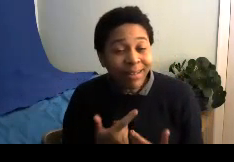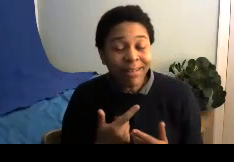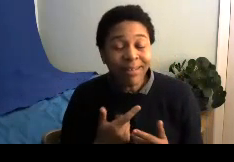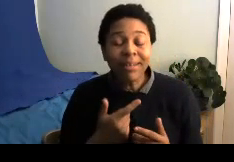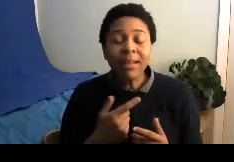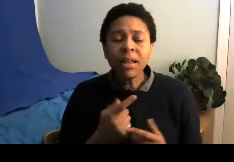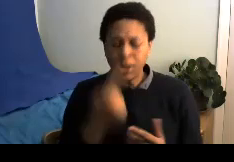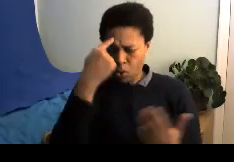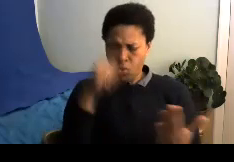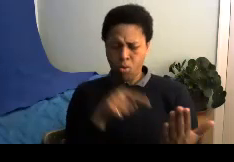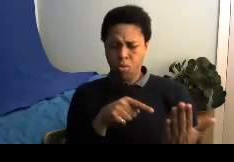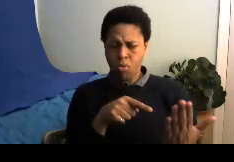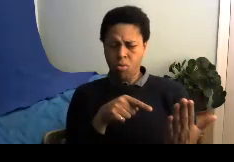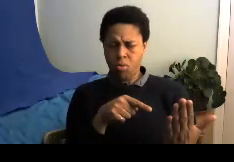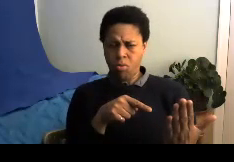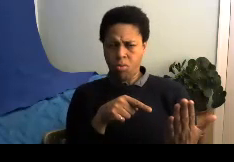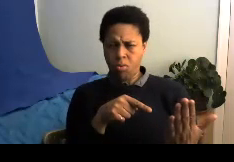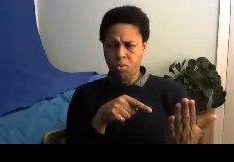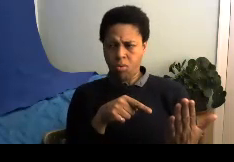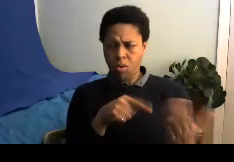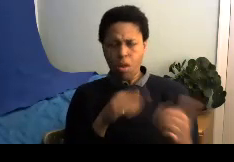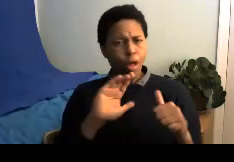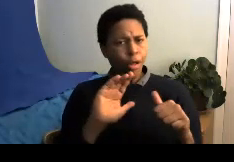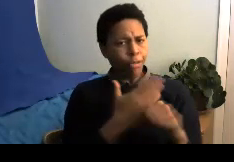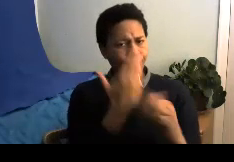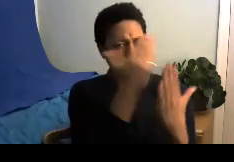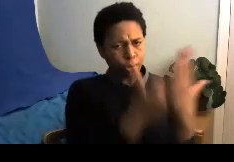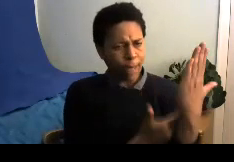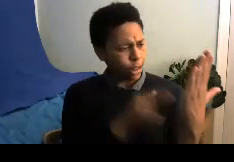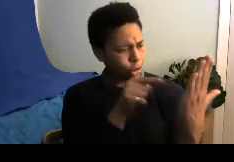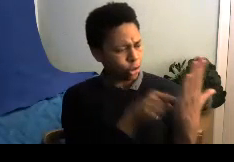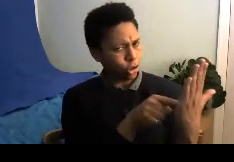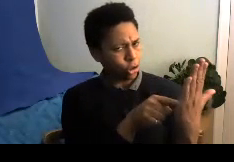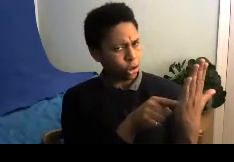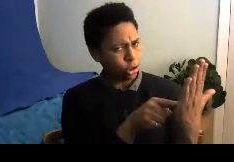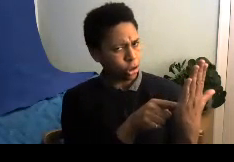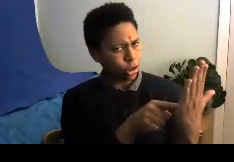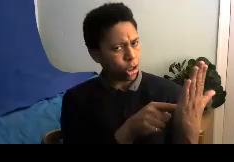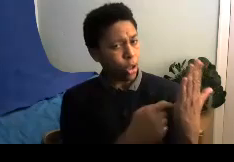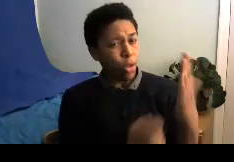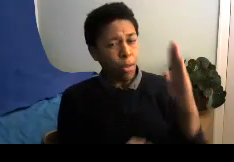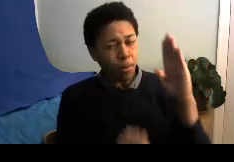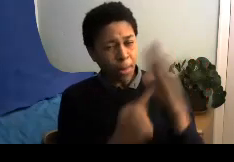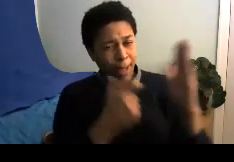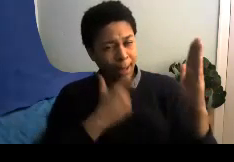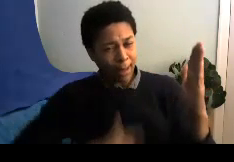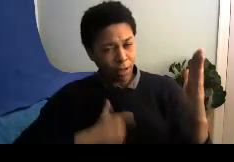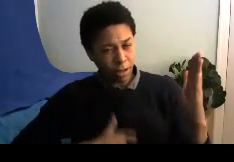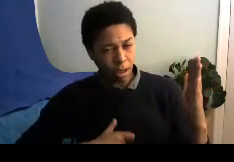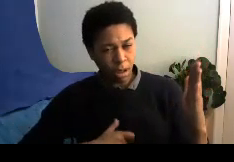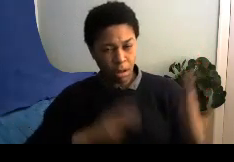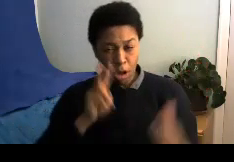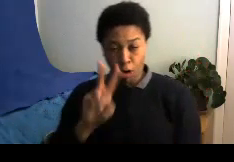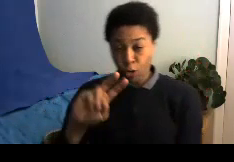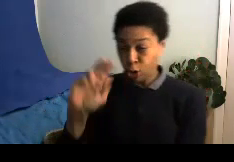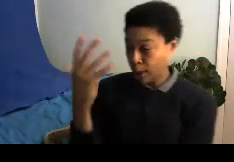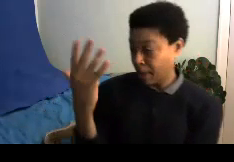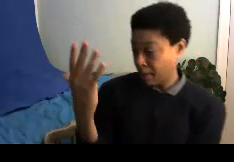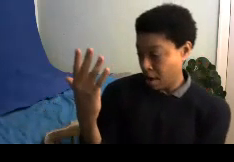man could, in the first paragraph, have his main character look himself in the mirror and see a tall, blond